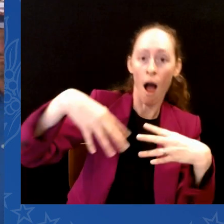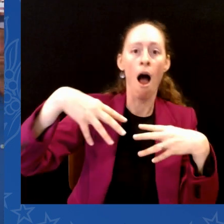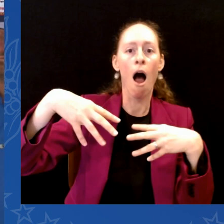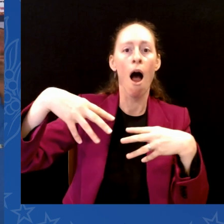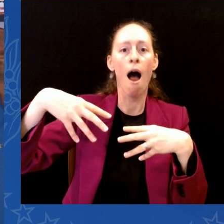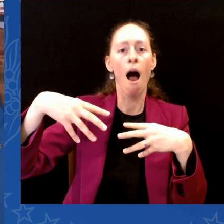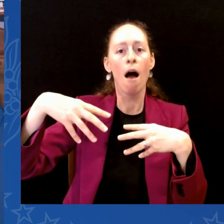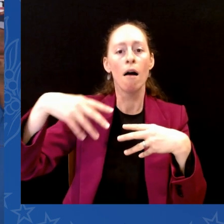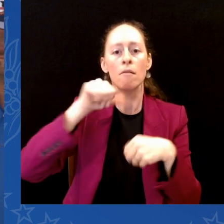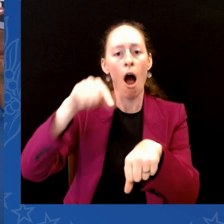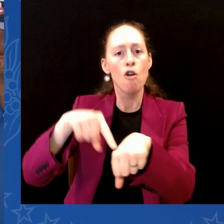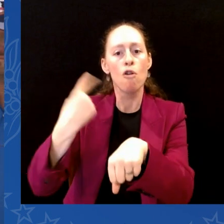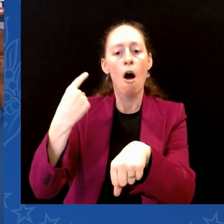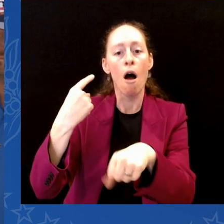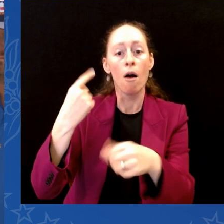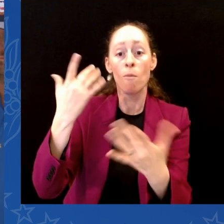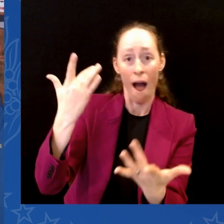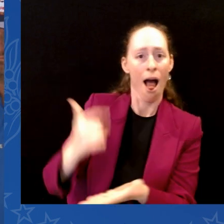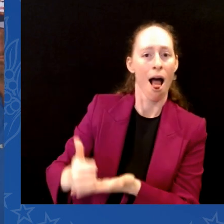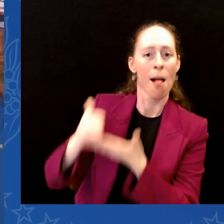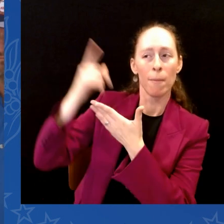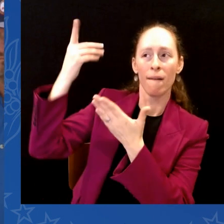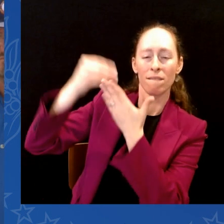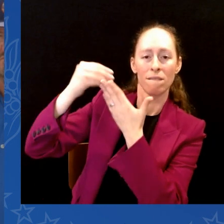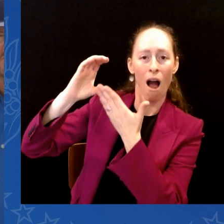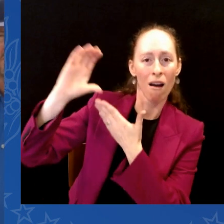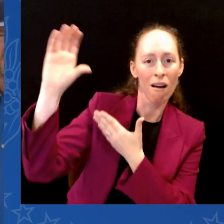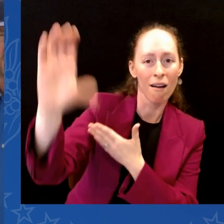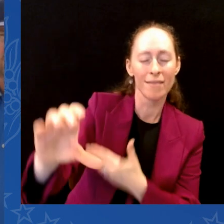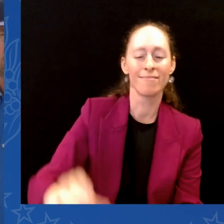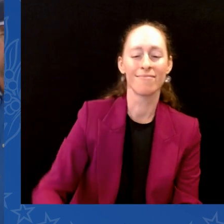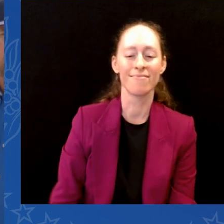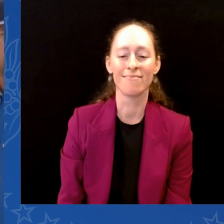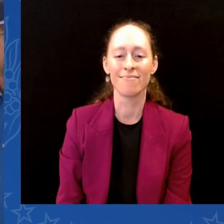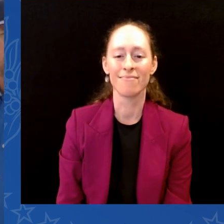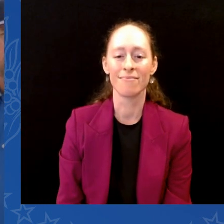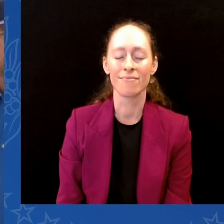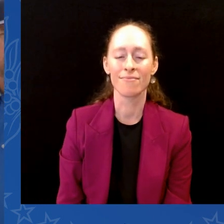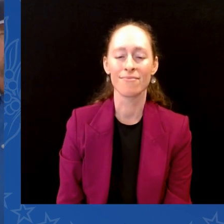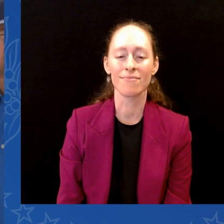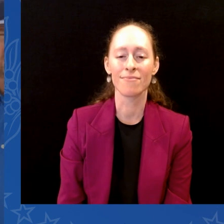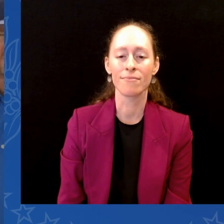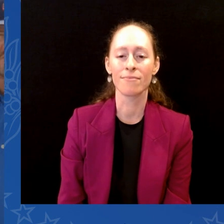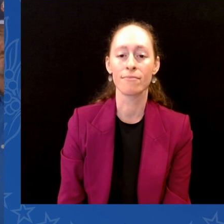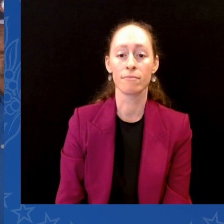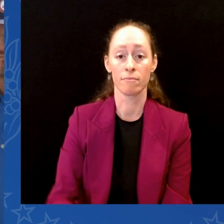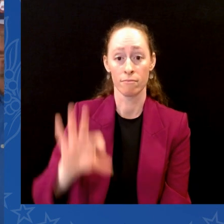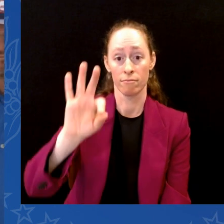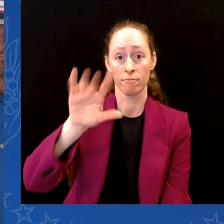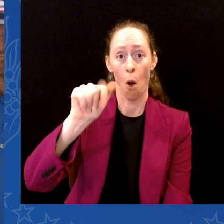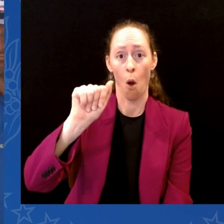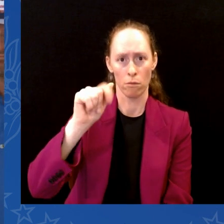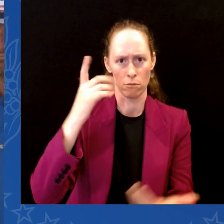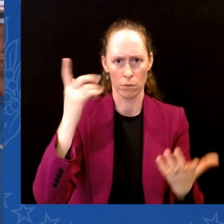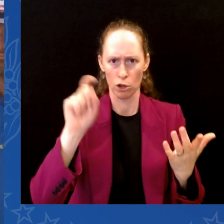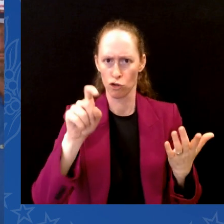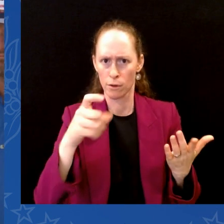Florida is already set to receive $13 billion over the next five years in federal funding for highways and for bridges.